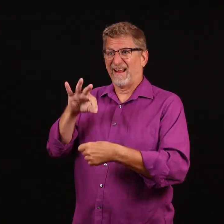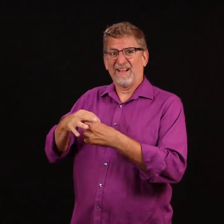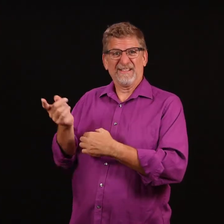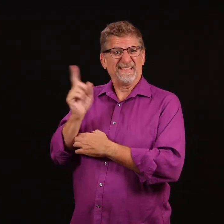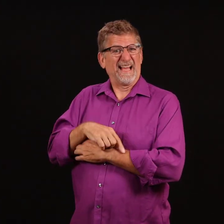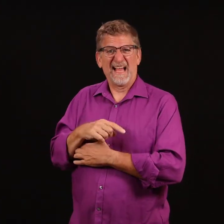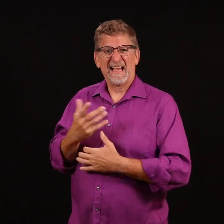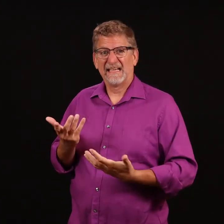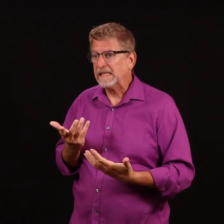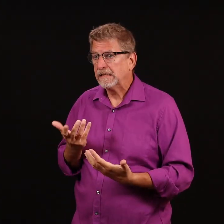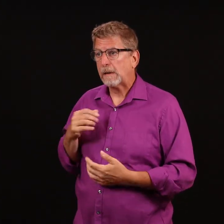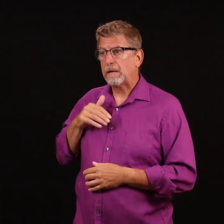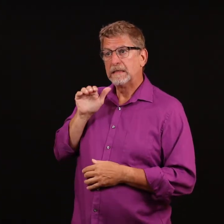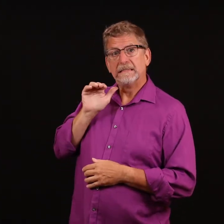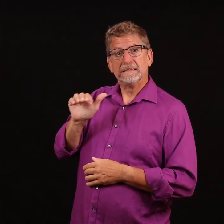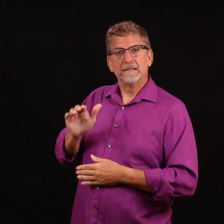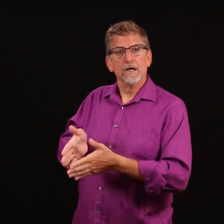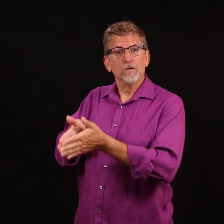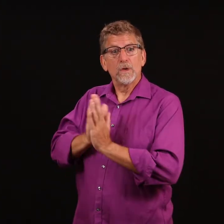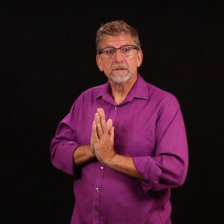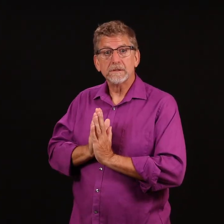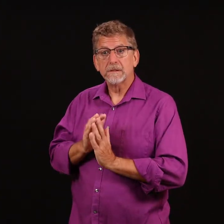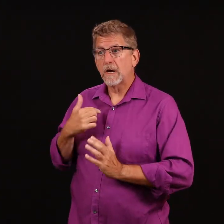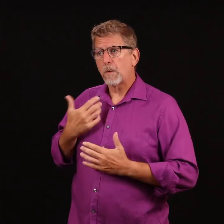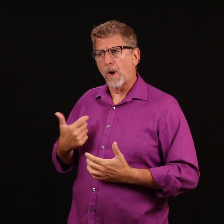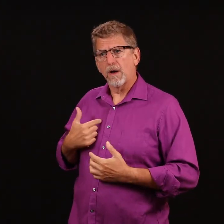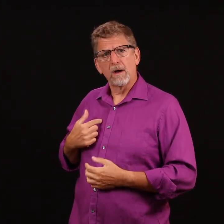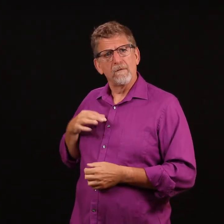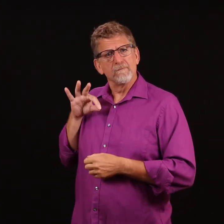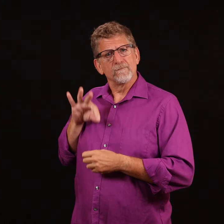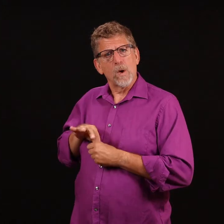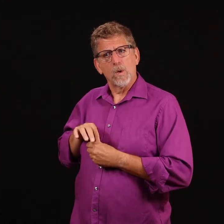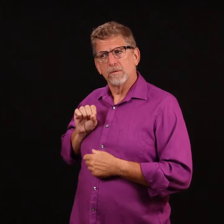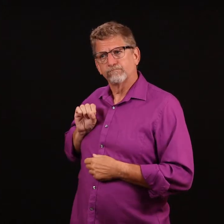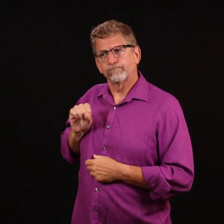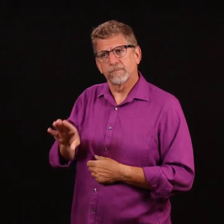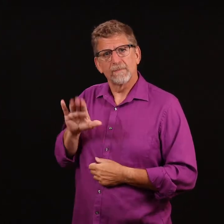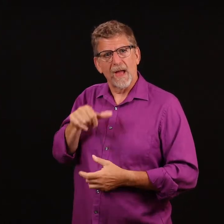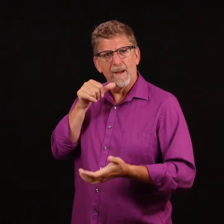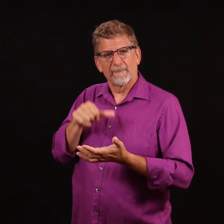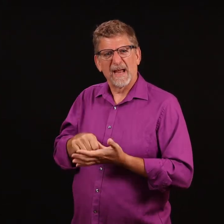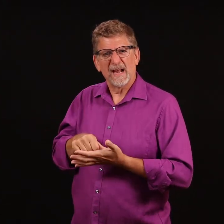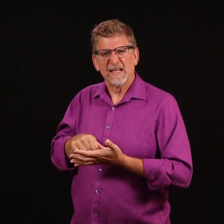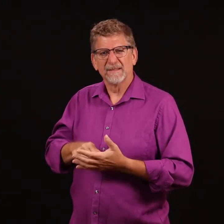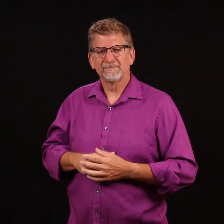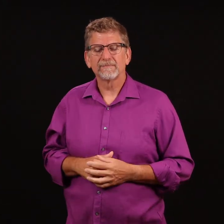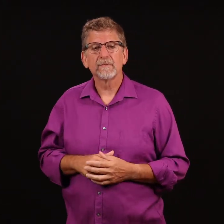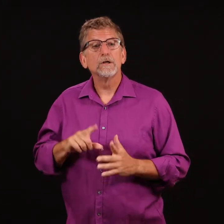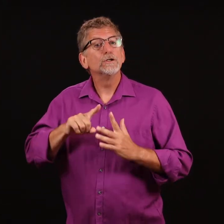They let the polling place know that they would like to make a request to send in their vote by mail.